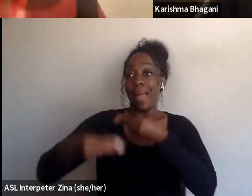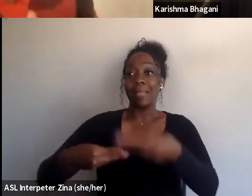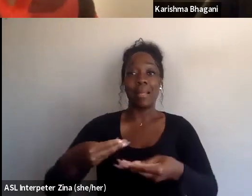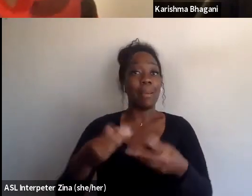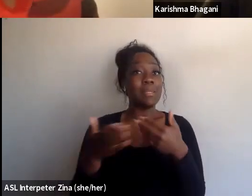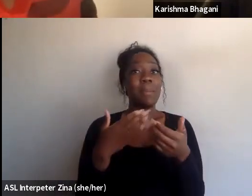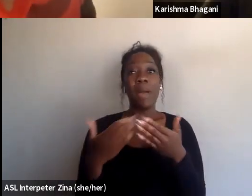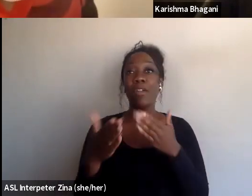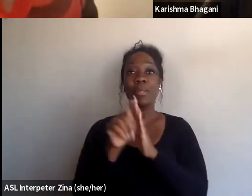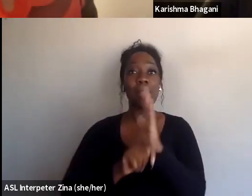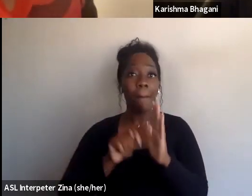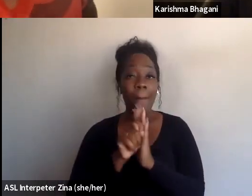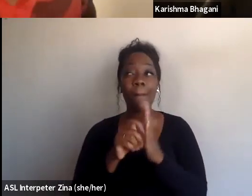it can definitely live on, you know.